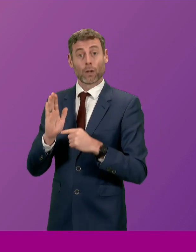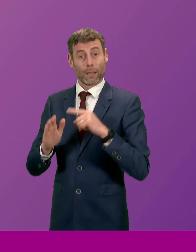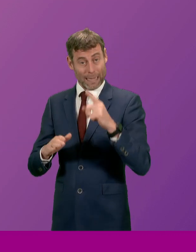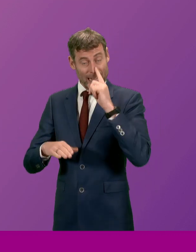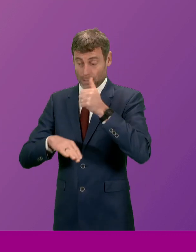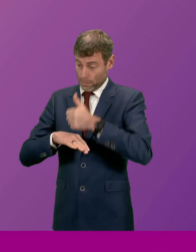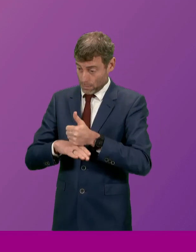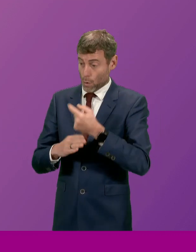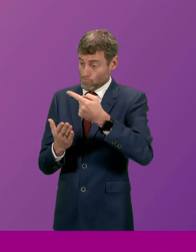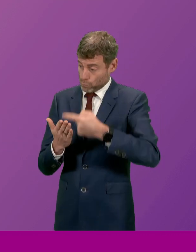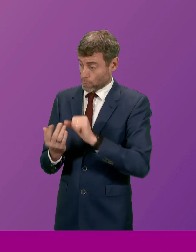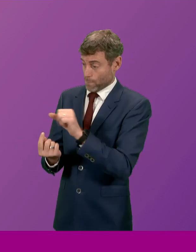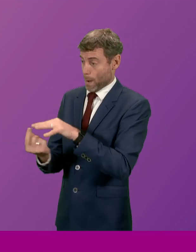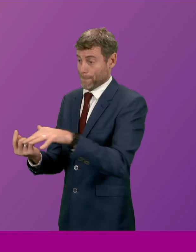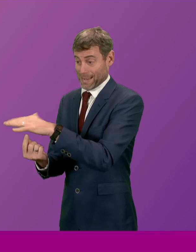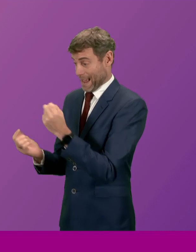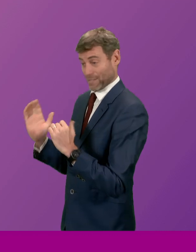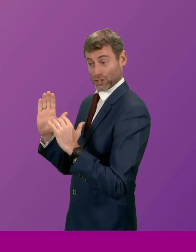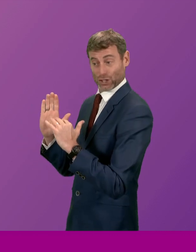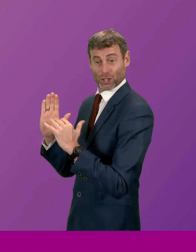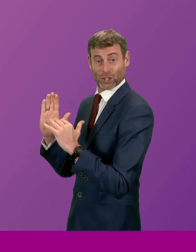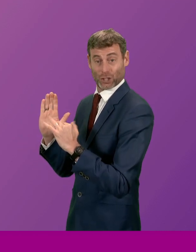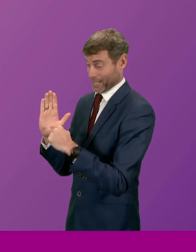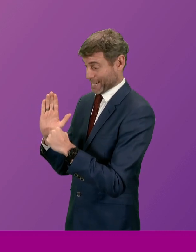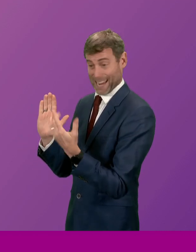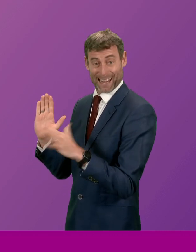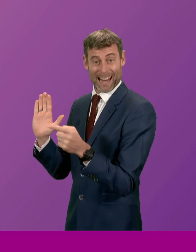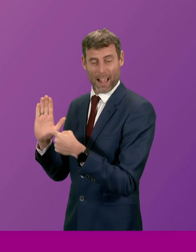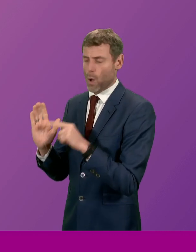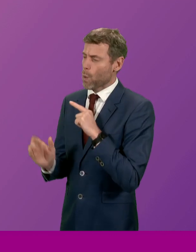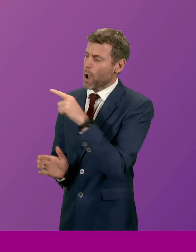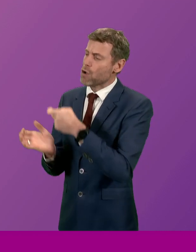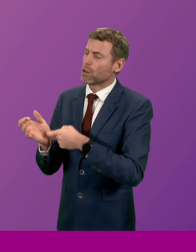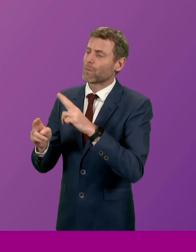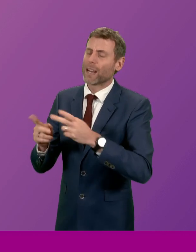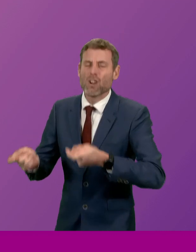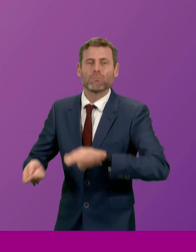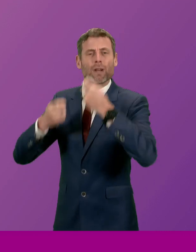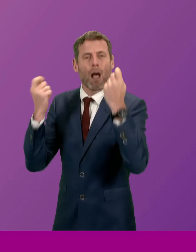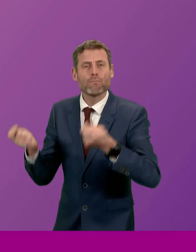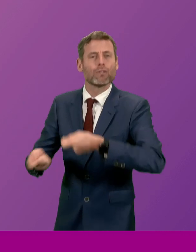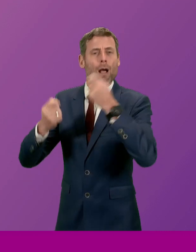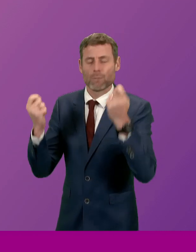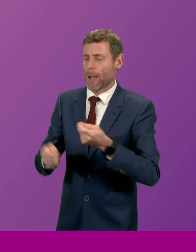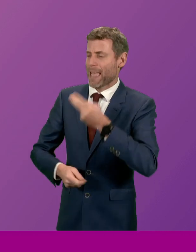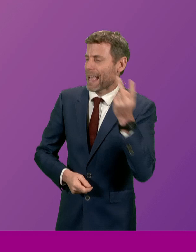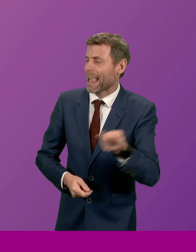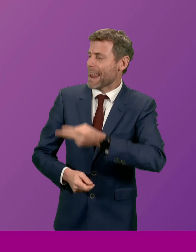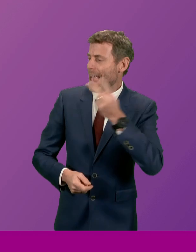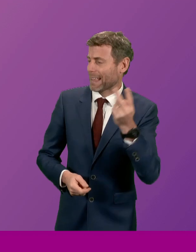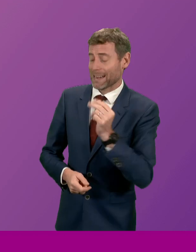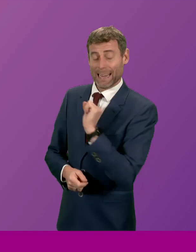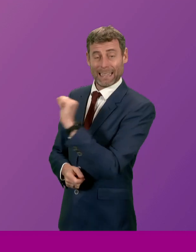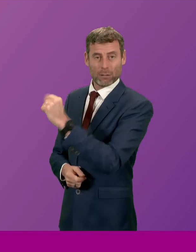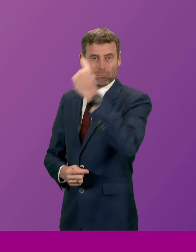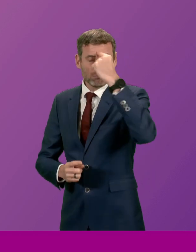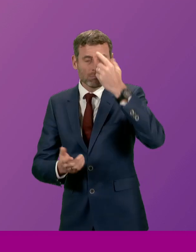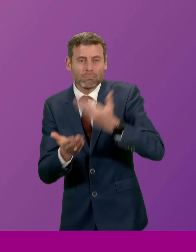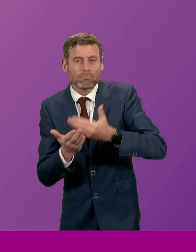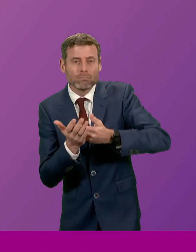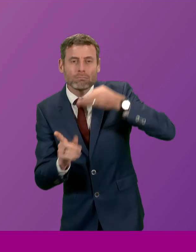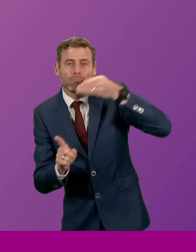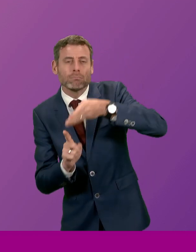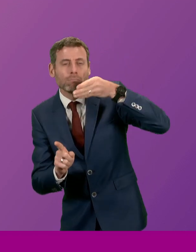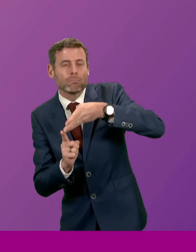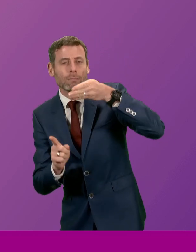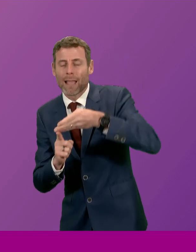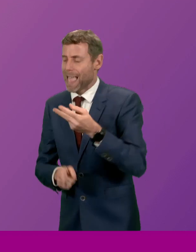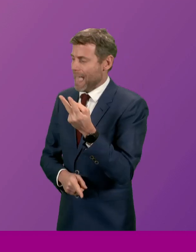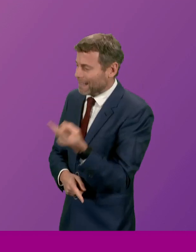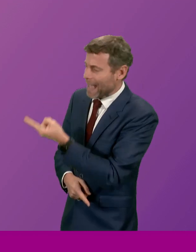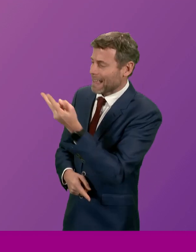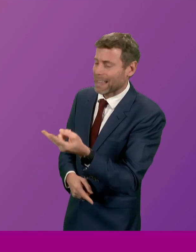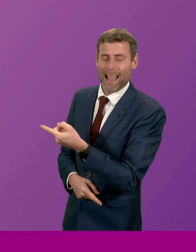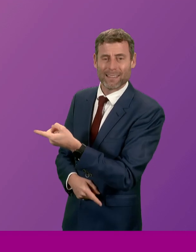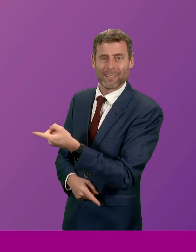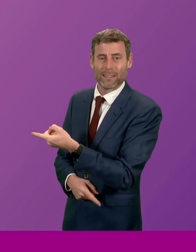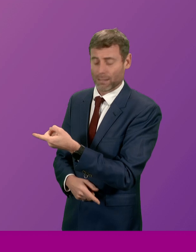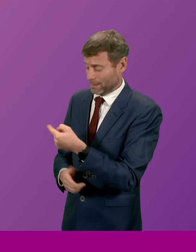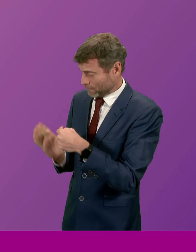do not know why Mr Findlay is determined to keep pursuing his line of argument, which is about